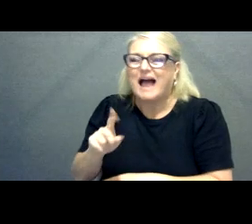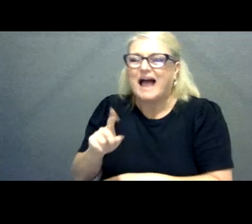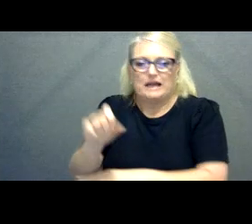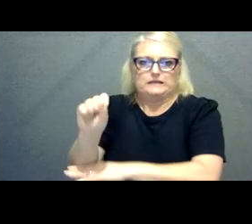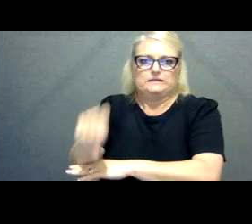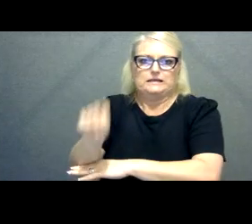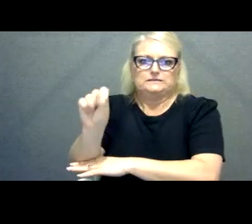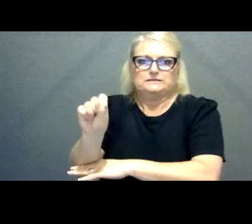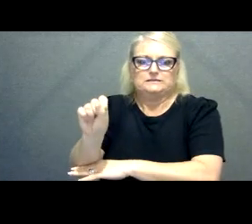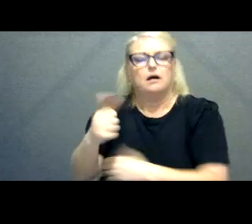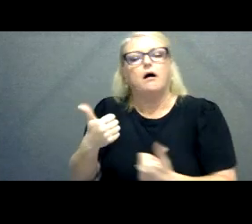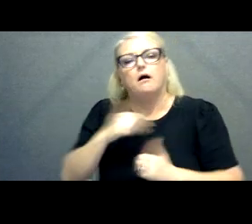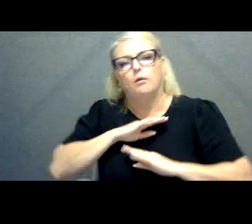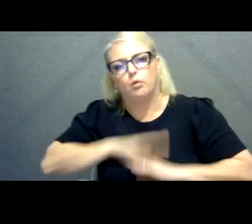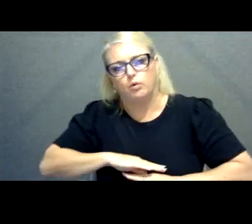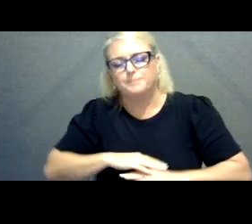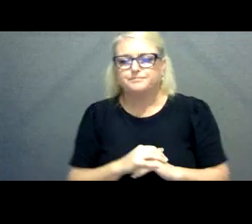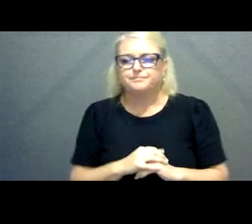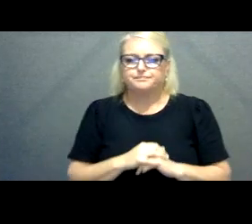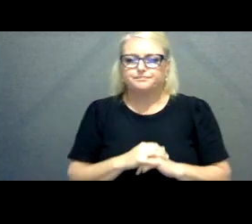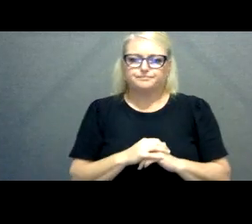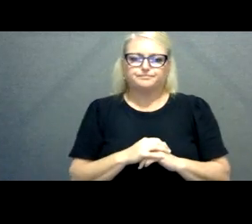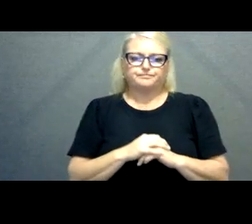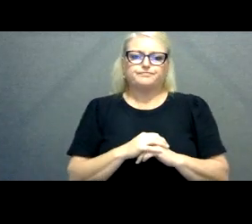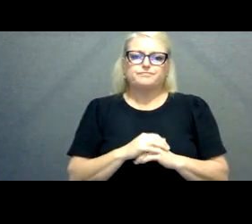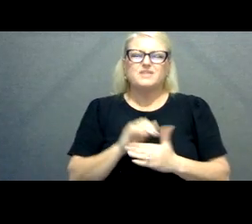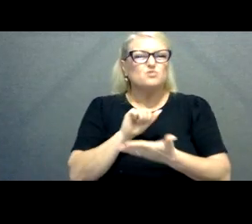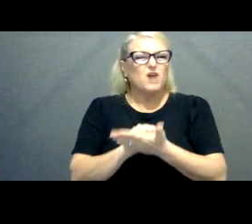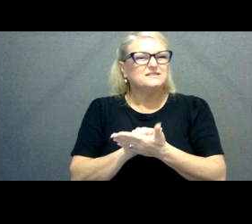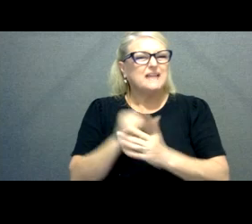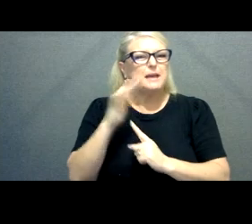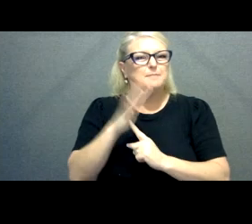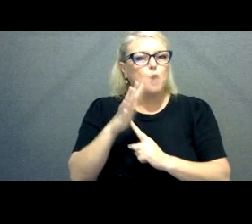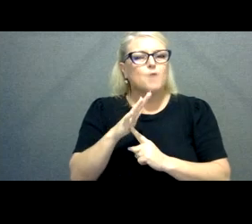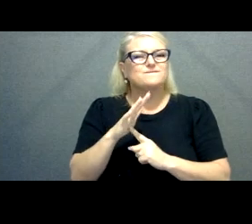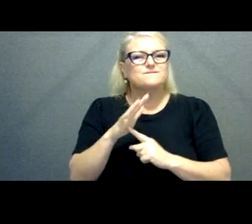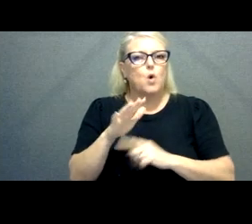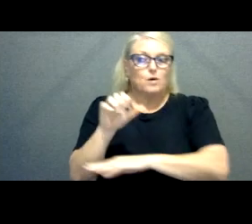and yeah and I think it's important to note that the client authorities are file specific